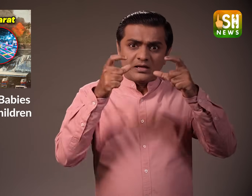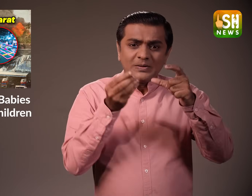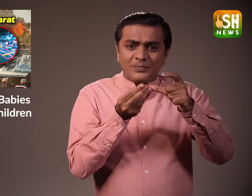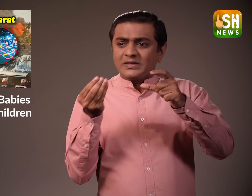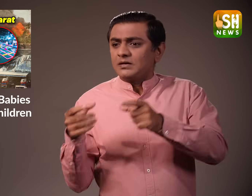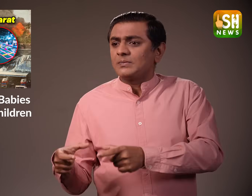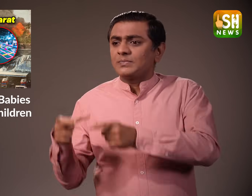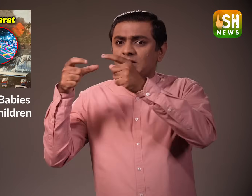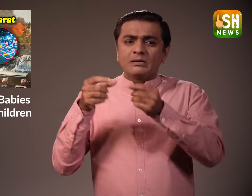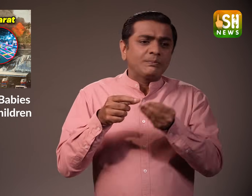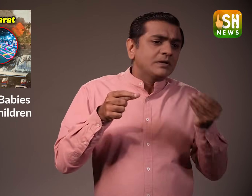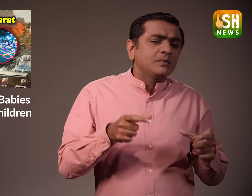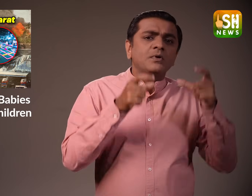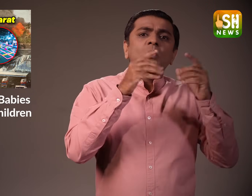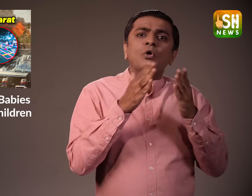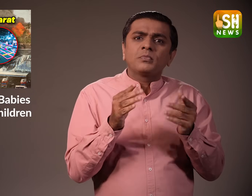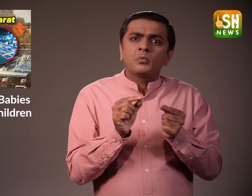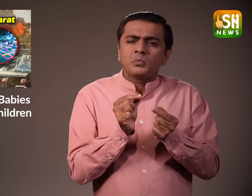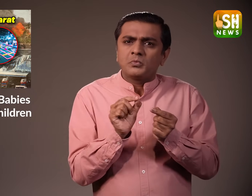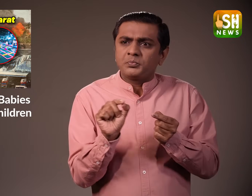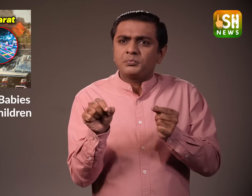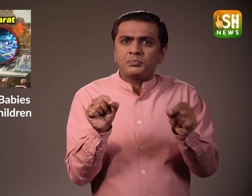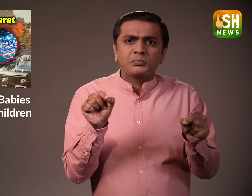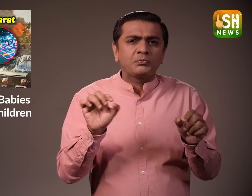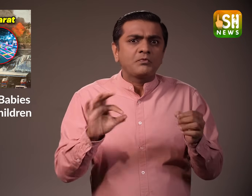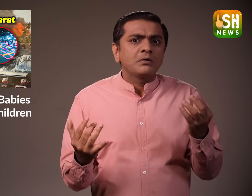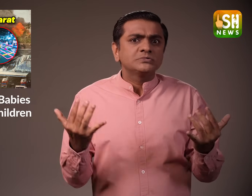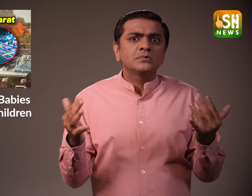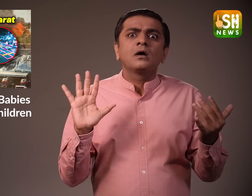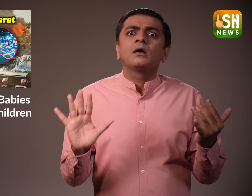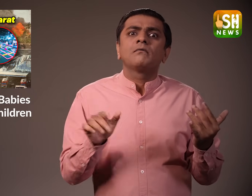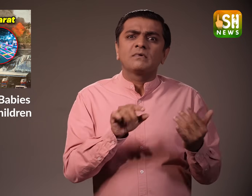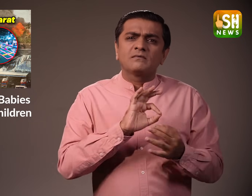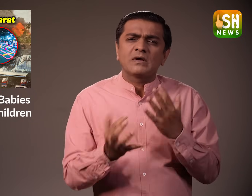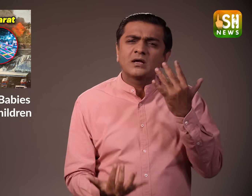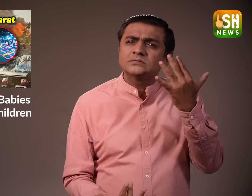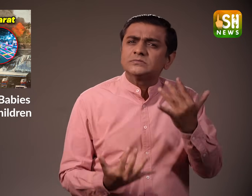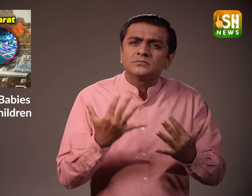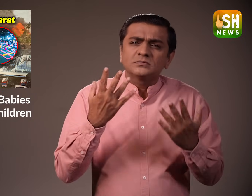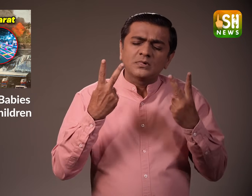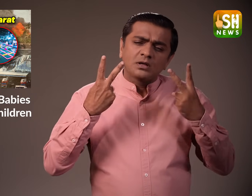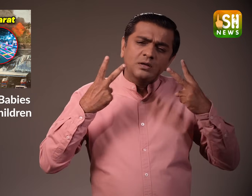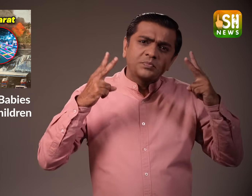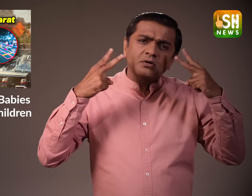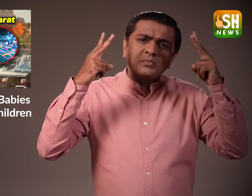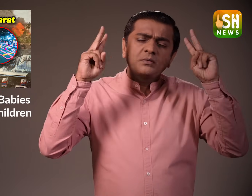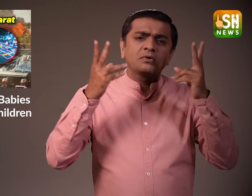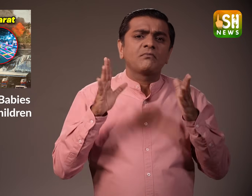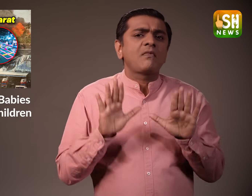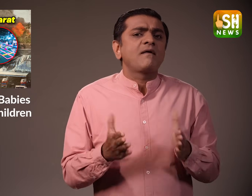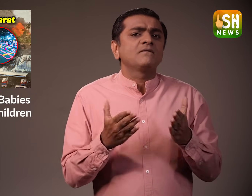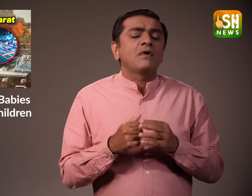Some residents said a bunch of oxygen cylinders exploded outside the hospital ensnaring the surrounding buildings.